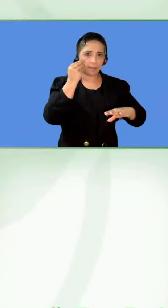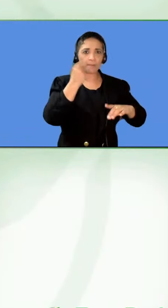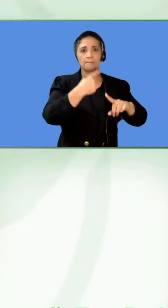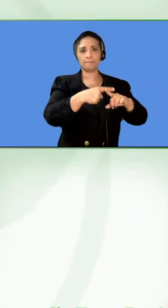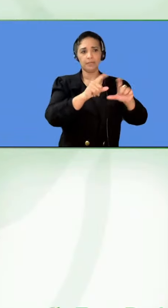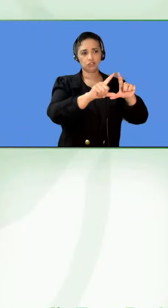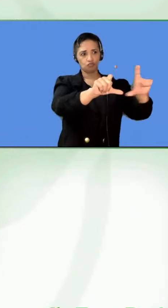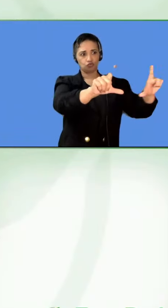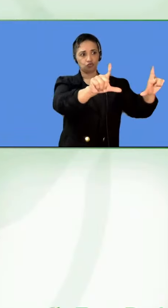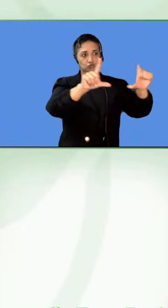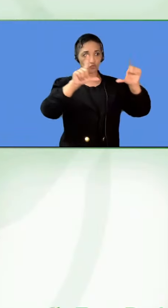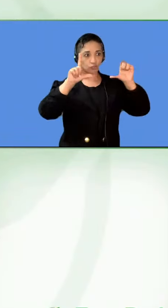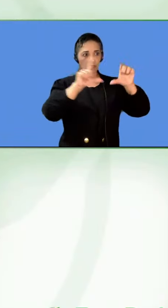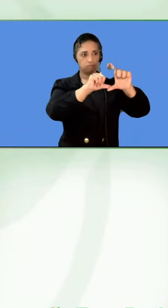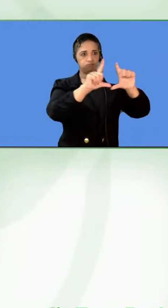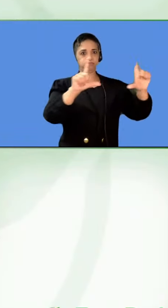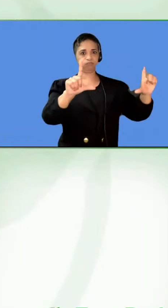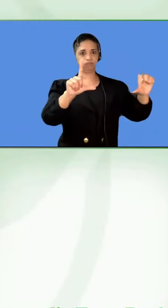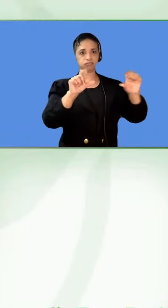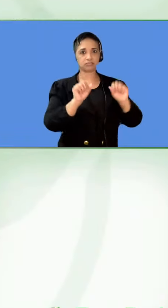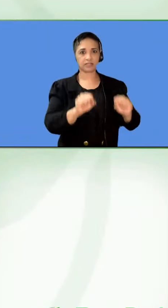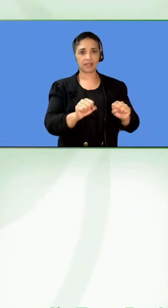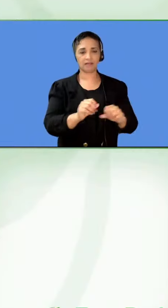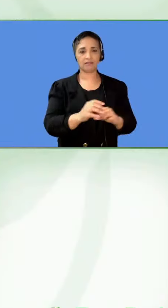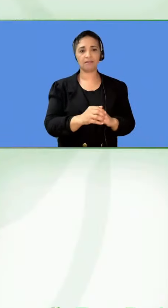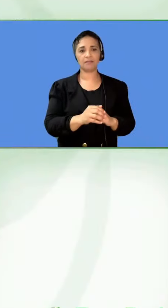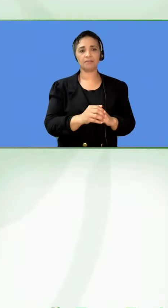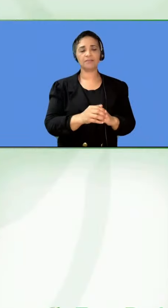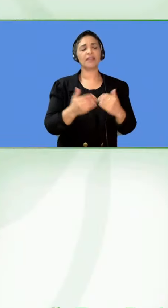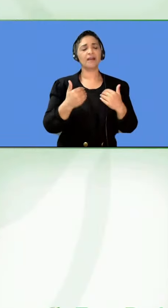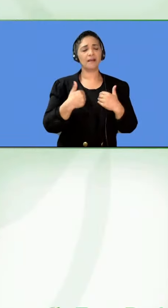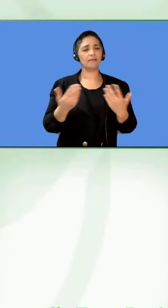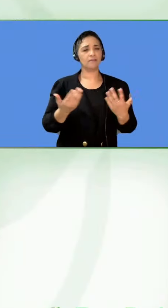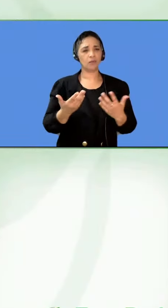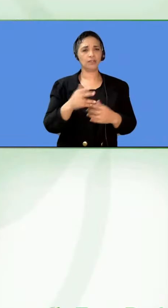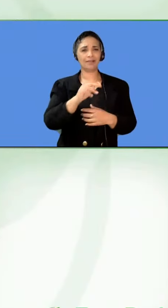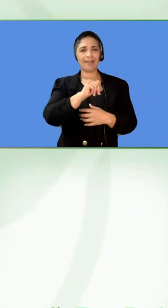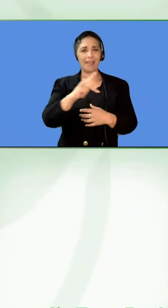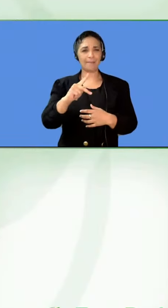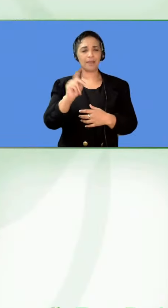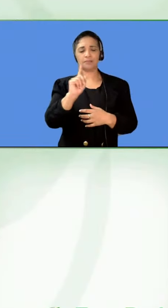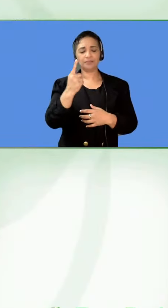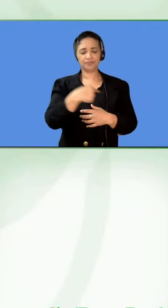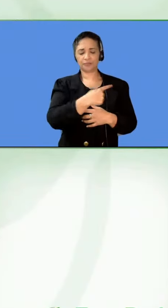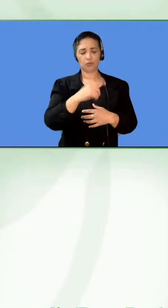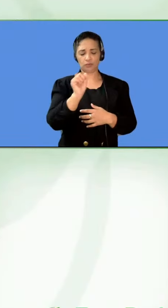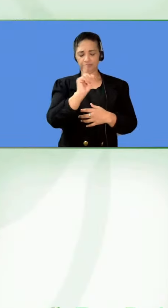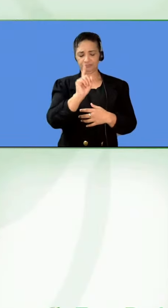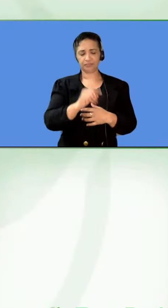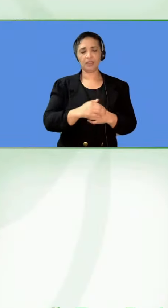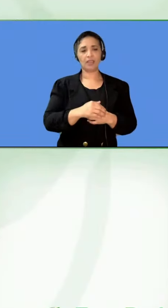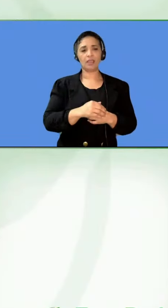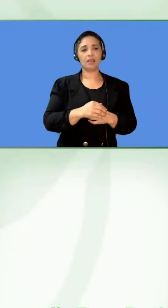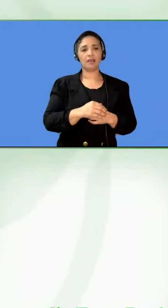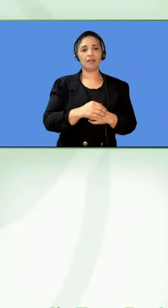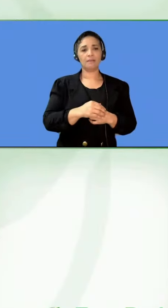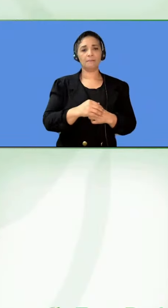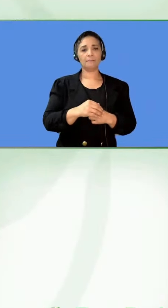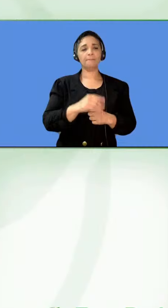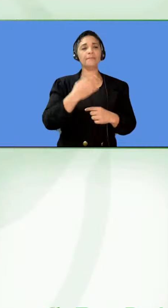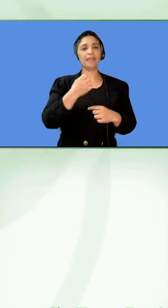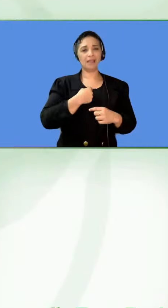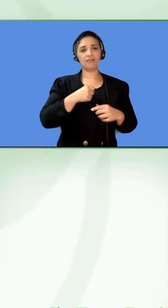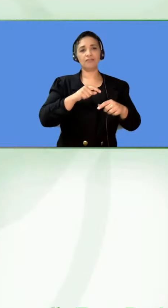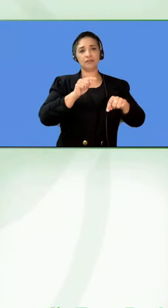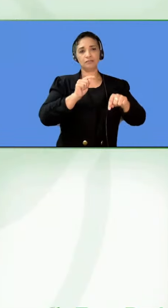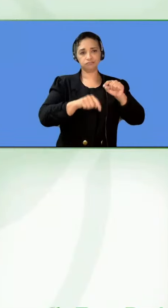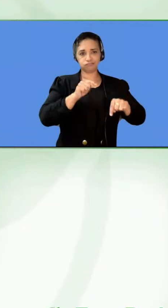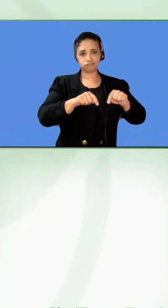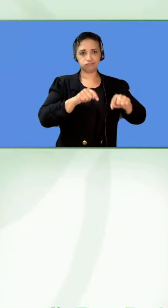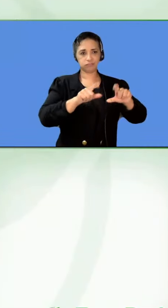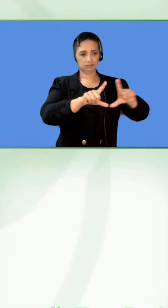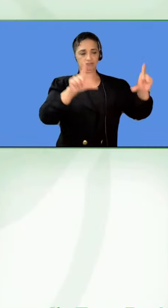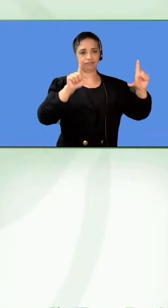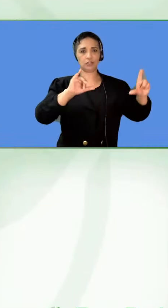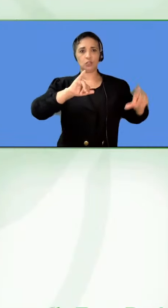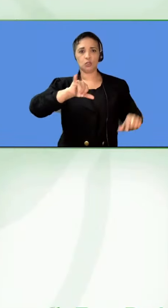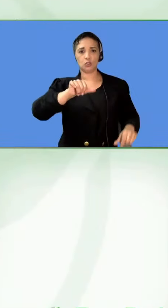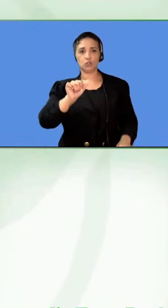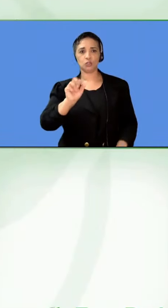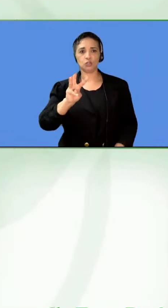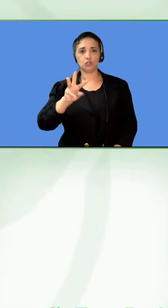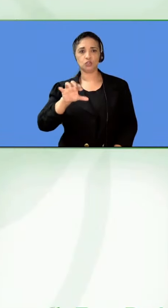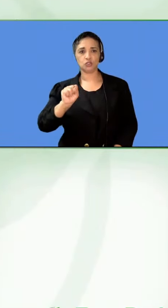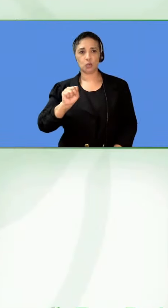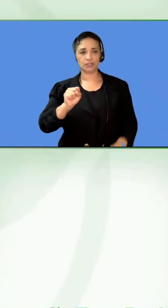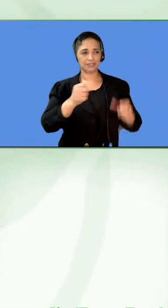They also have a site on the computers called Jaws, which is another screen reader site.